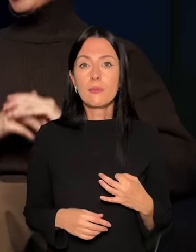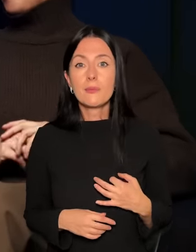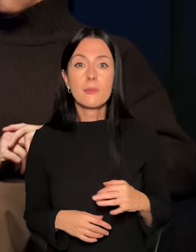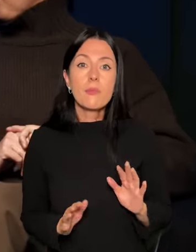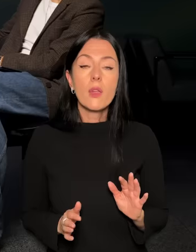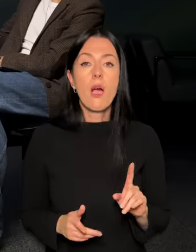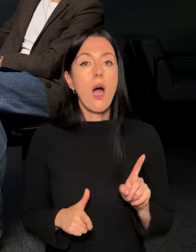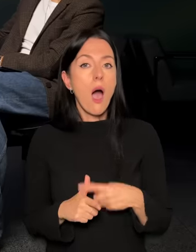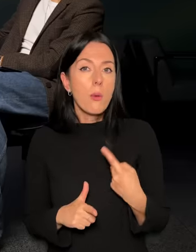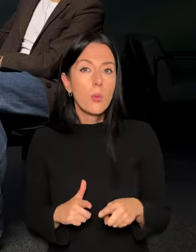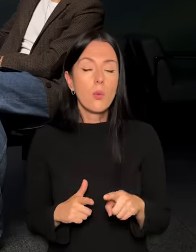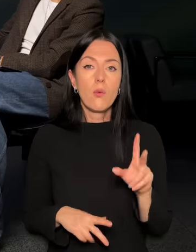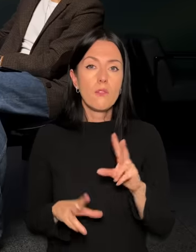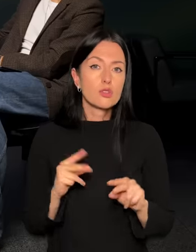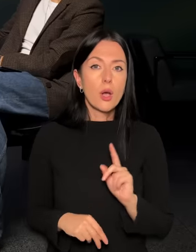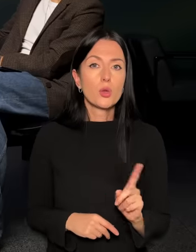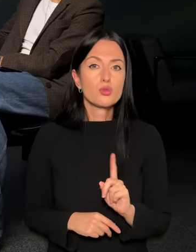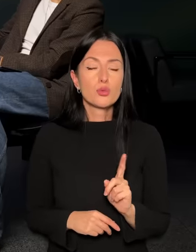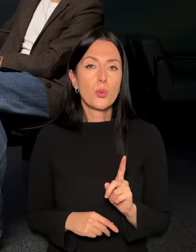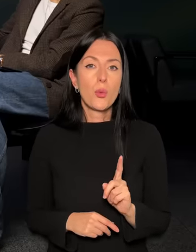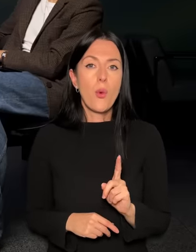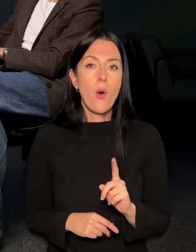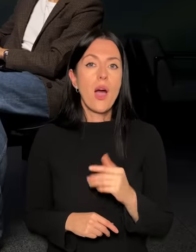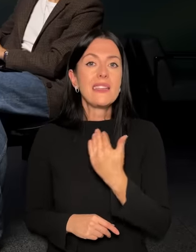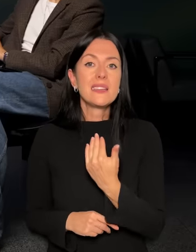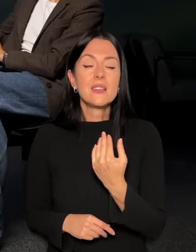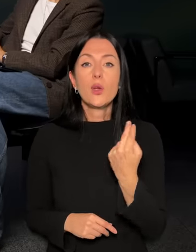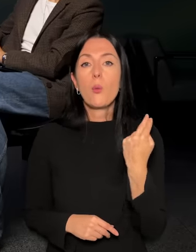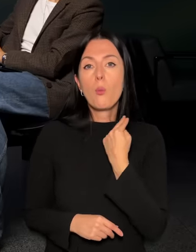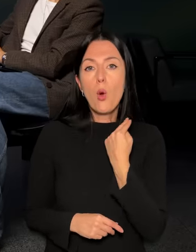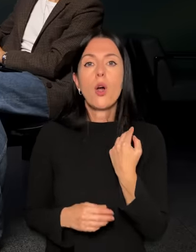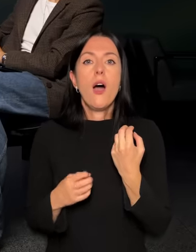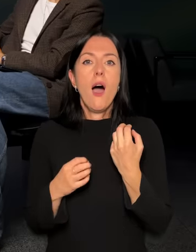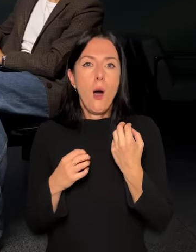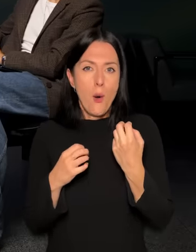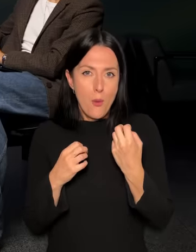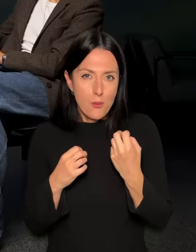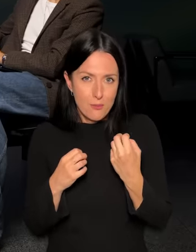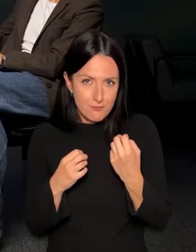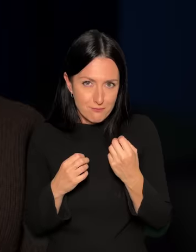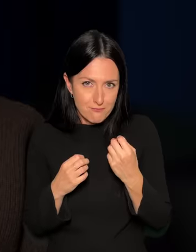or assume it's their duty to approach and offer help,